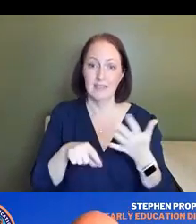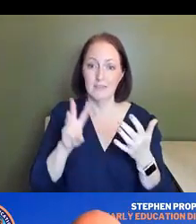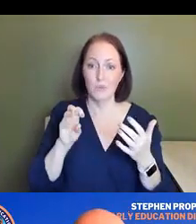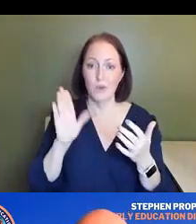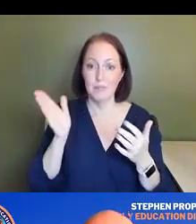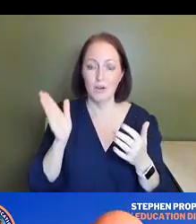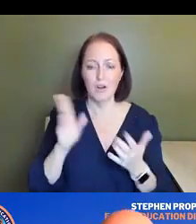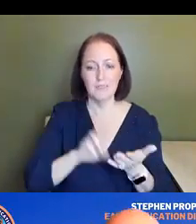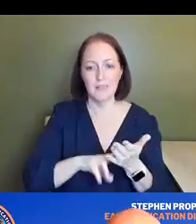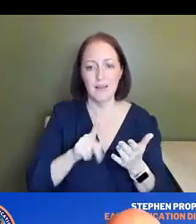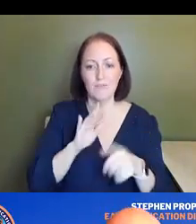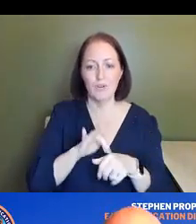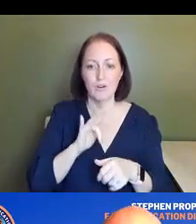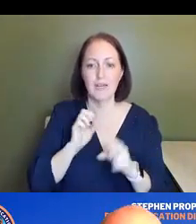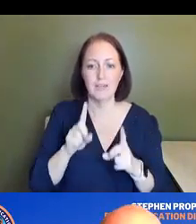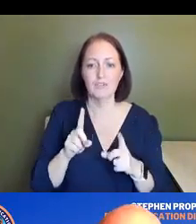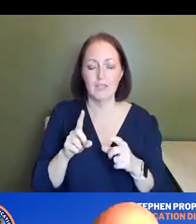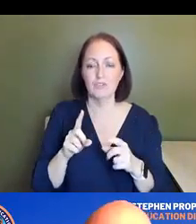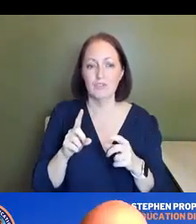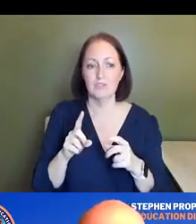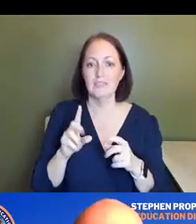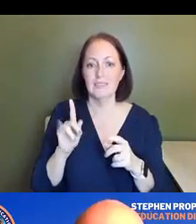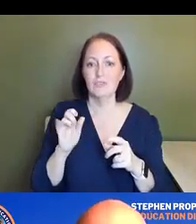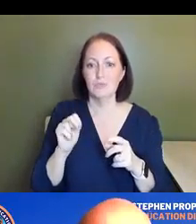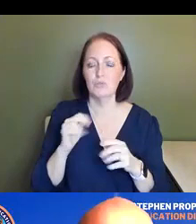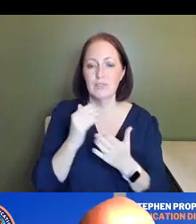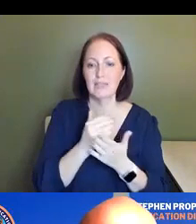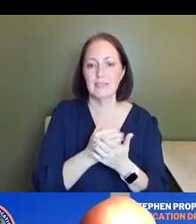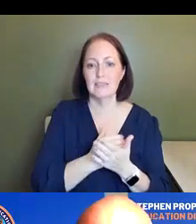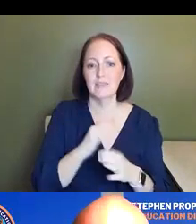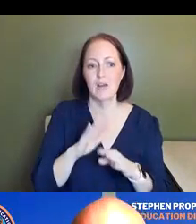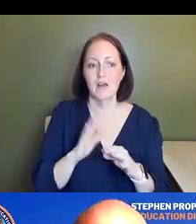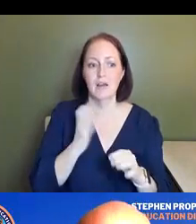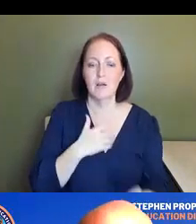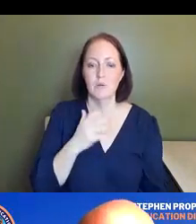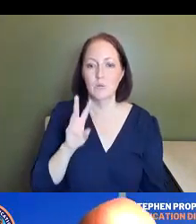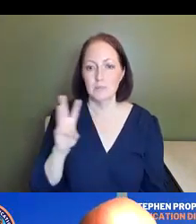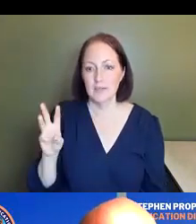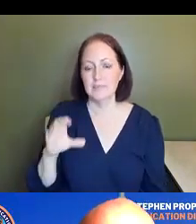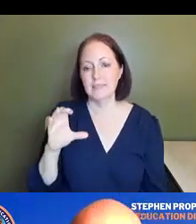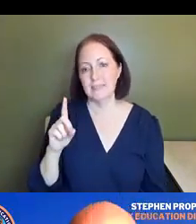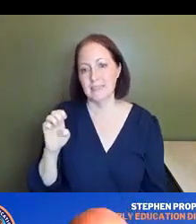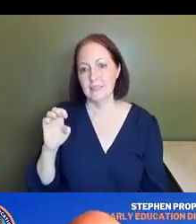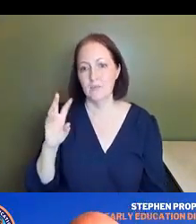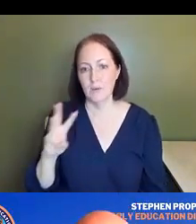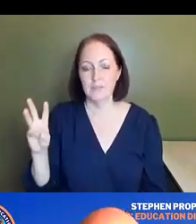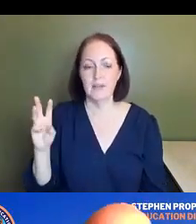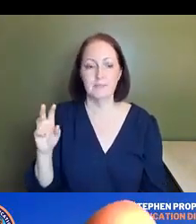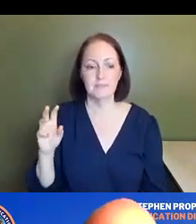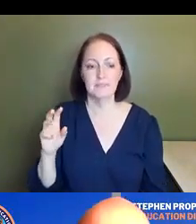up for the Early Education distribution list on the CDE website at which we're putting